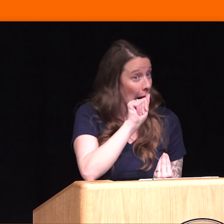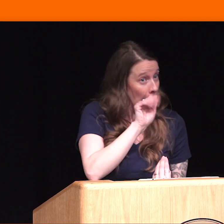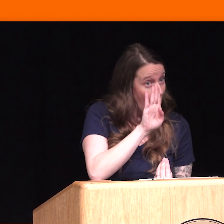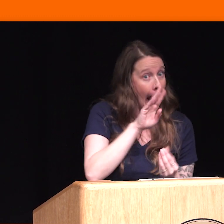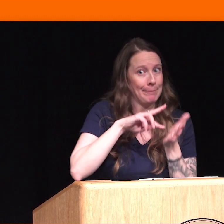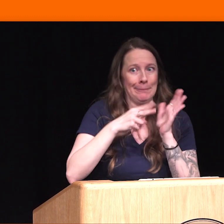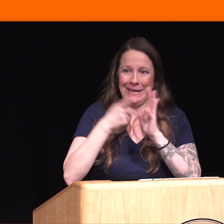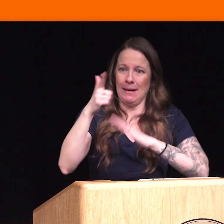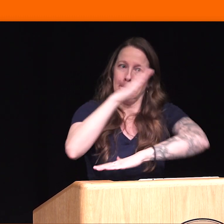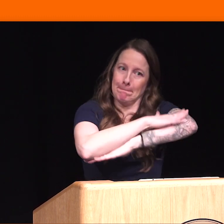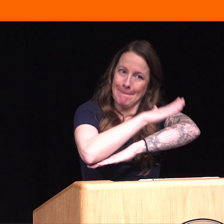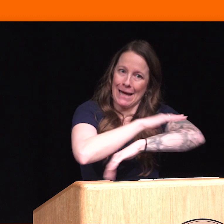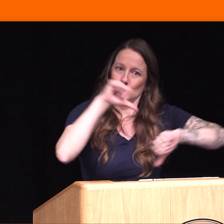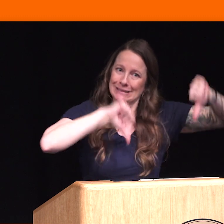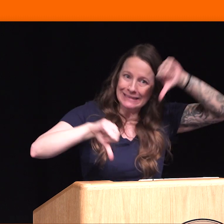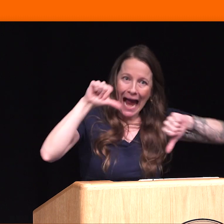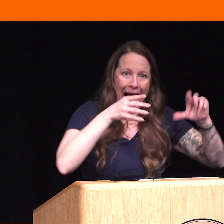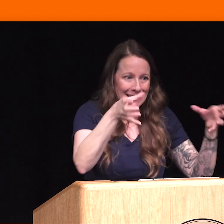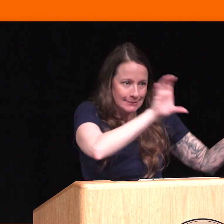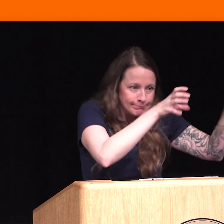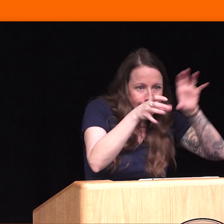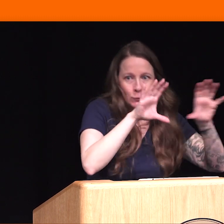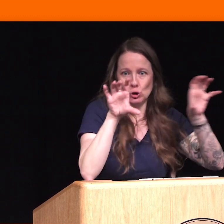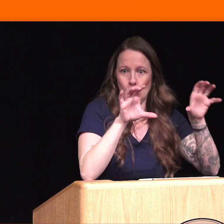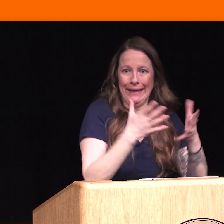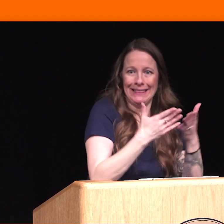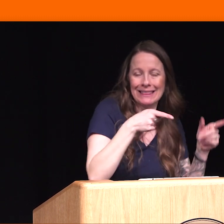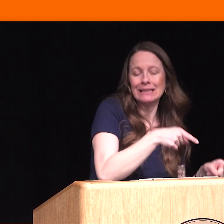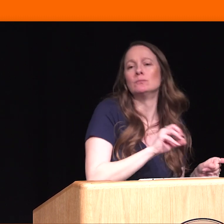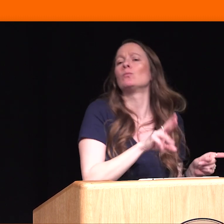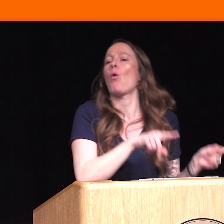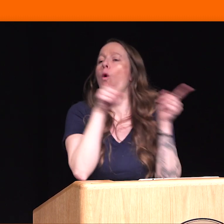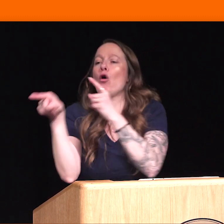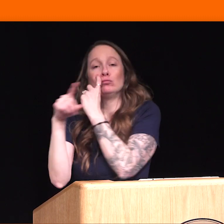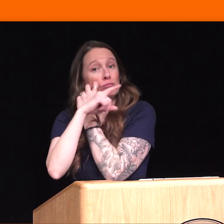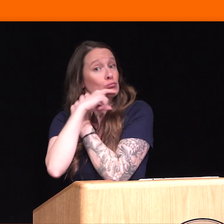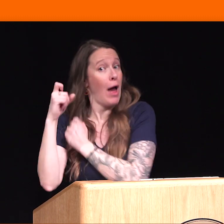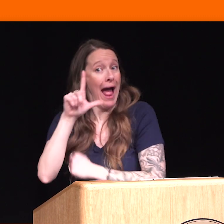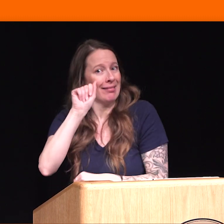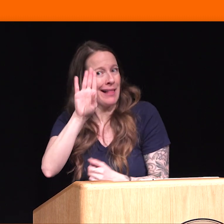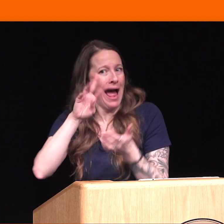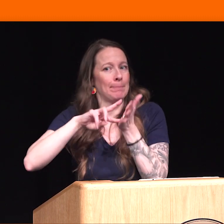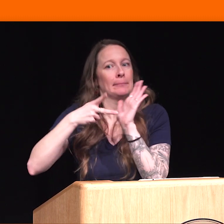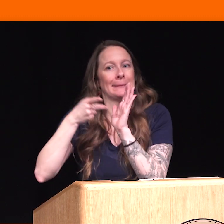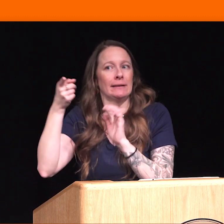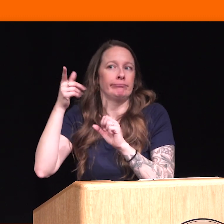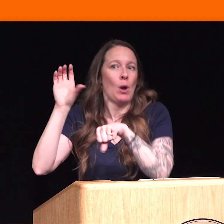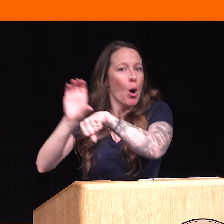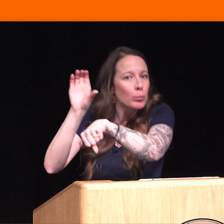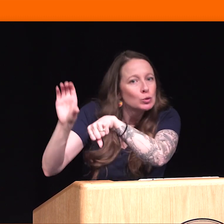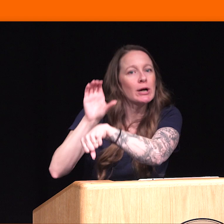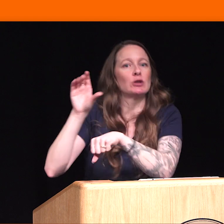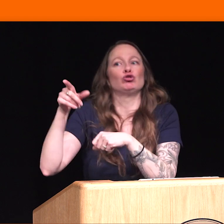Do you like wet labs, meaning you're going to be sitting at a bench working with chemicals? Or do you like a dry lab,